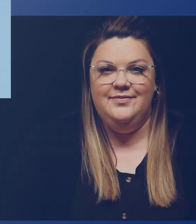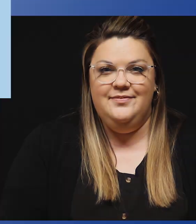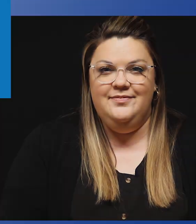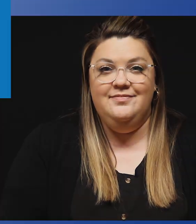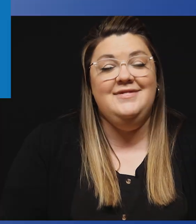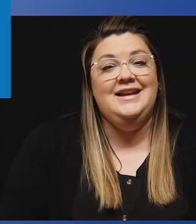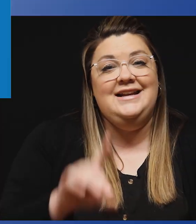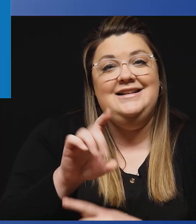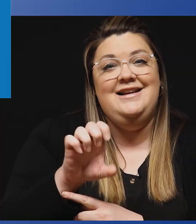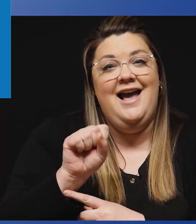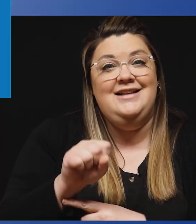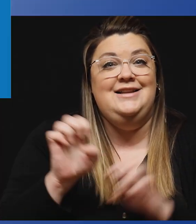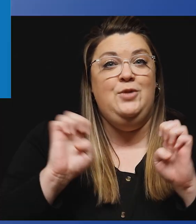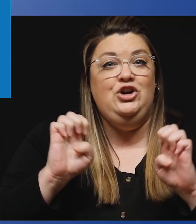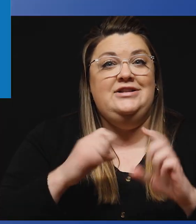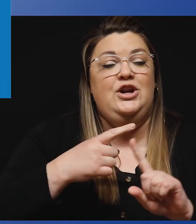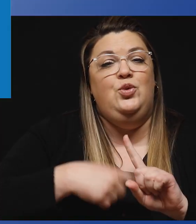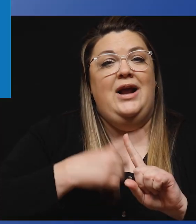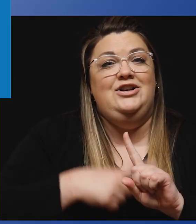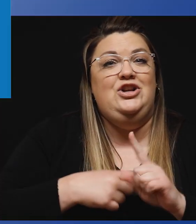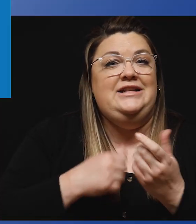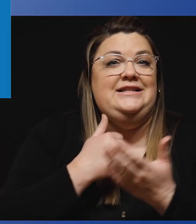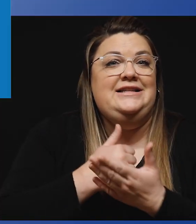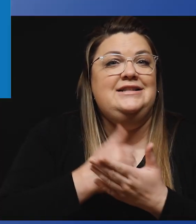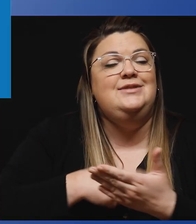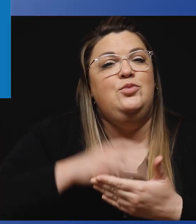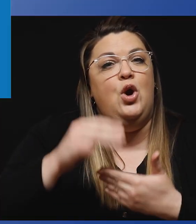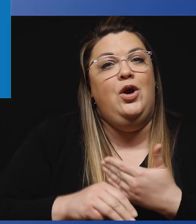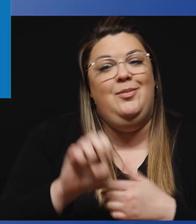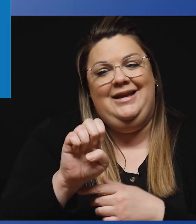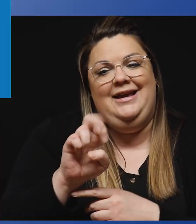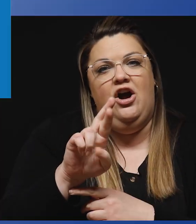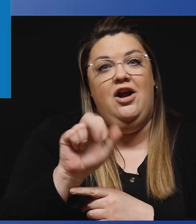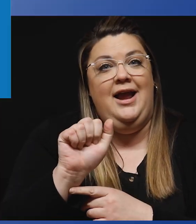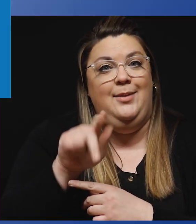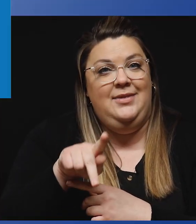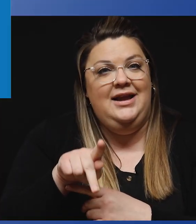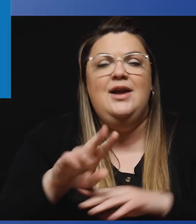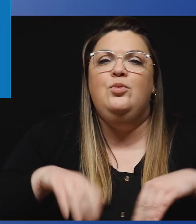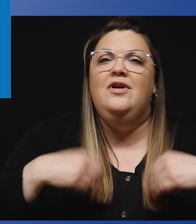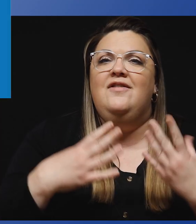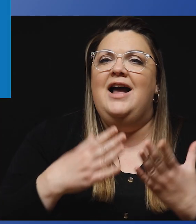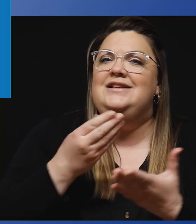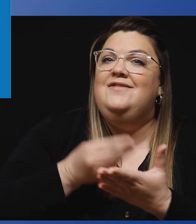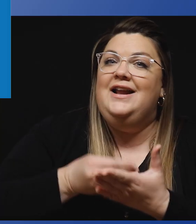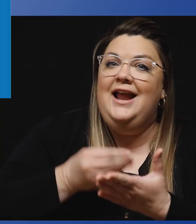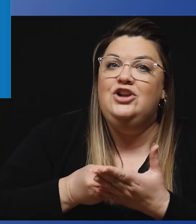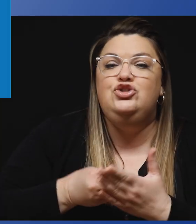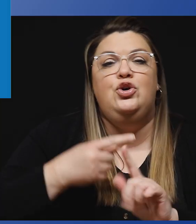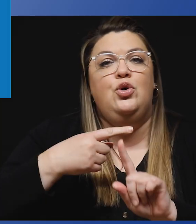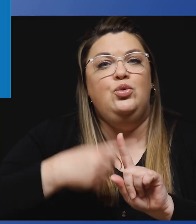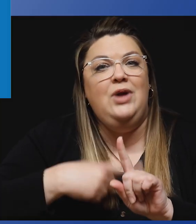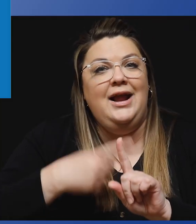[Narrator] The DES Emergency Rental Assistance Program ERAP provides financial rent and utility relief